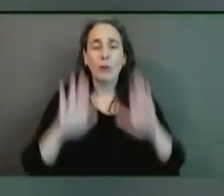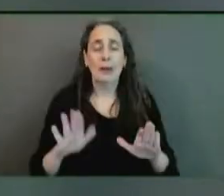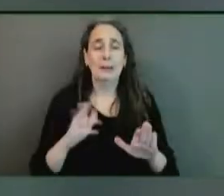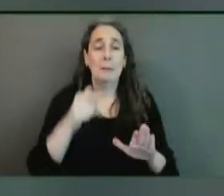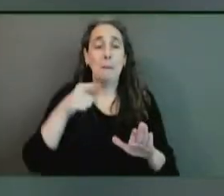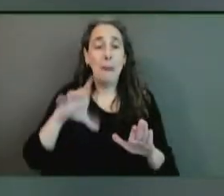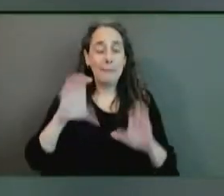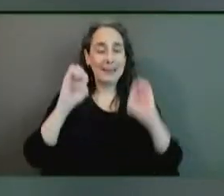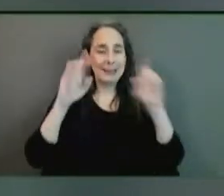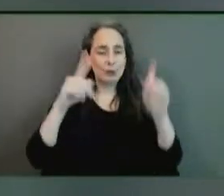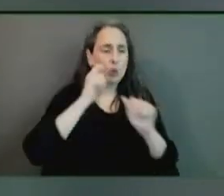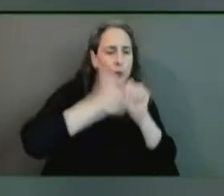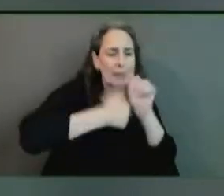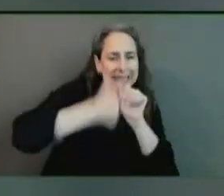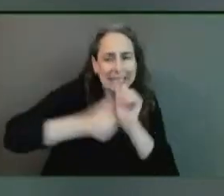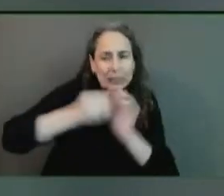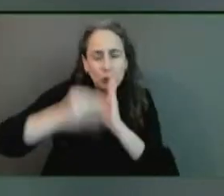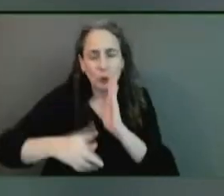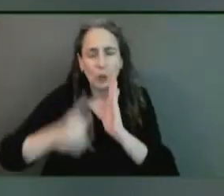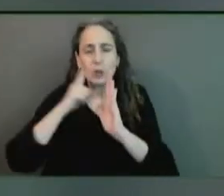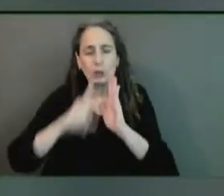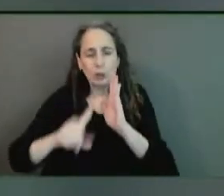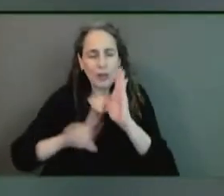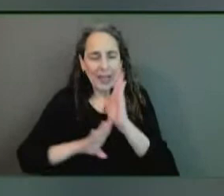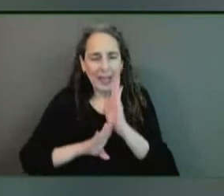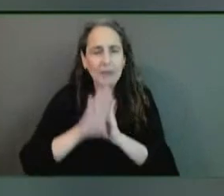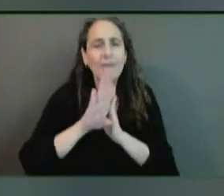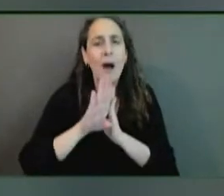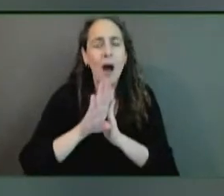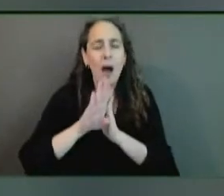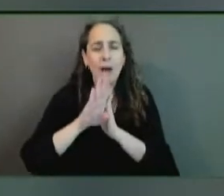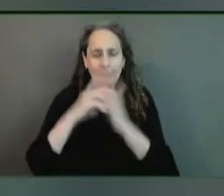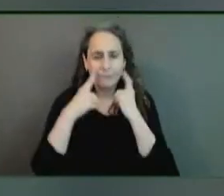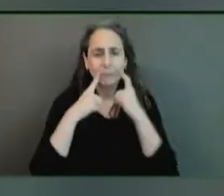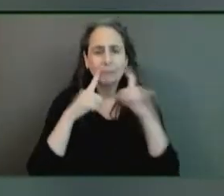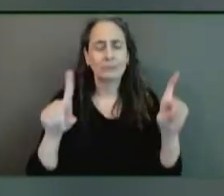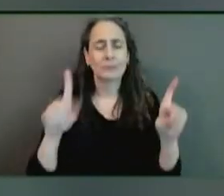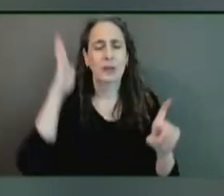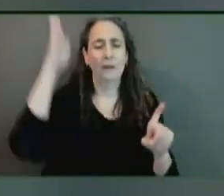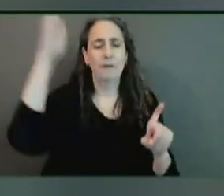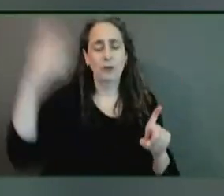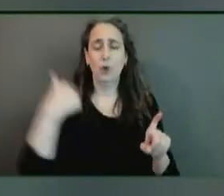the greatest public education to each and every student so that